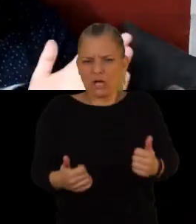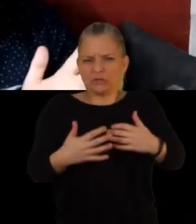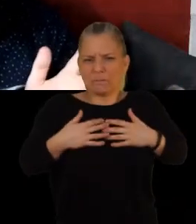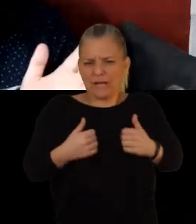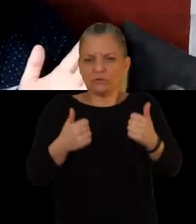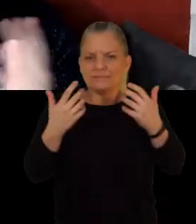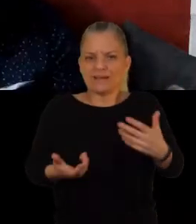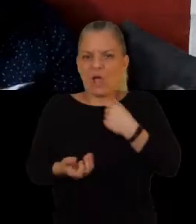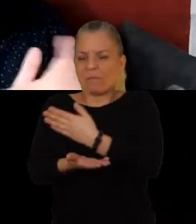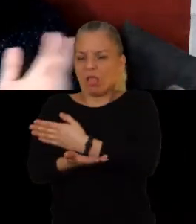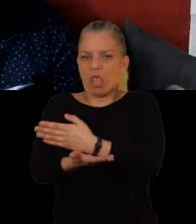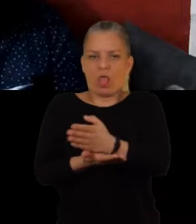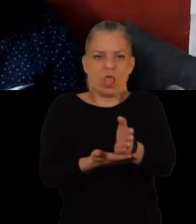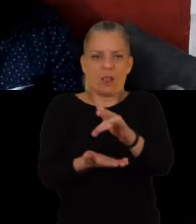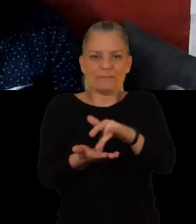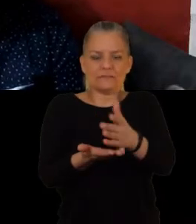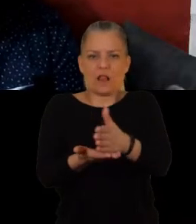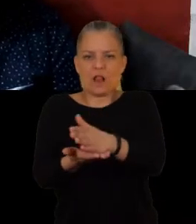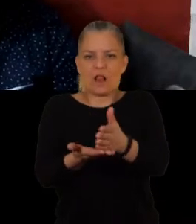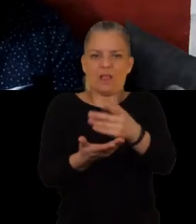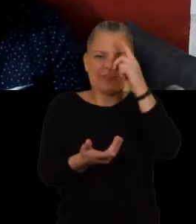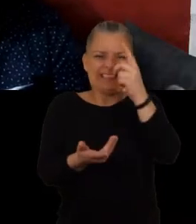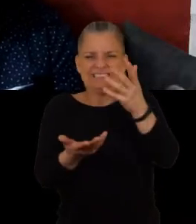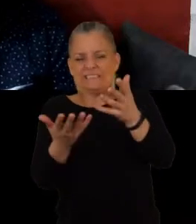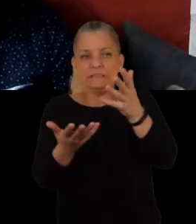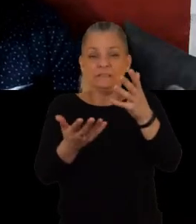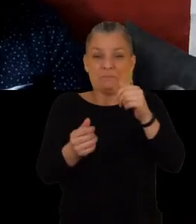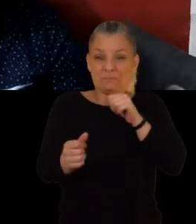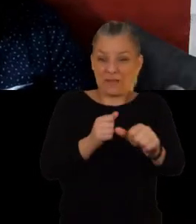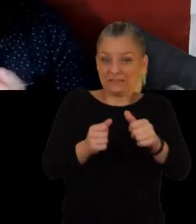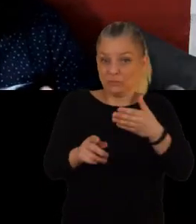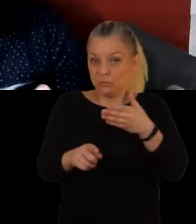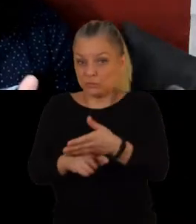very passionate about it i'm kind of in the middle now so so no i don't think there is a best way to